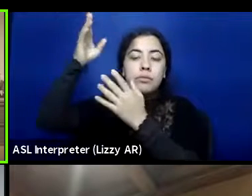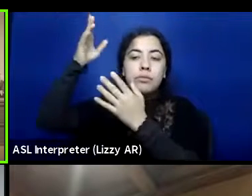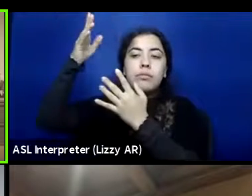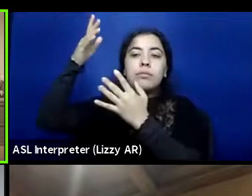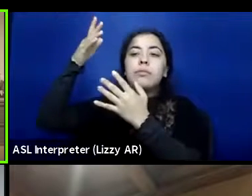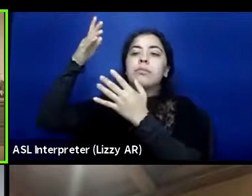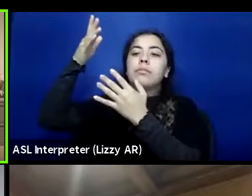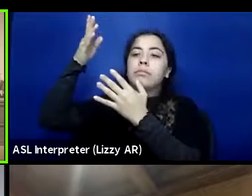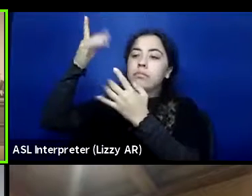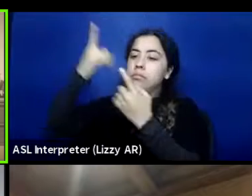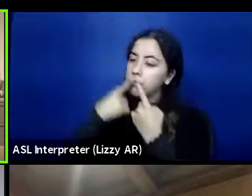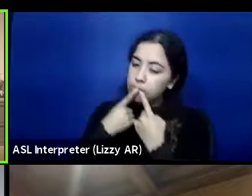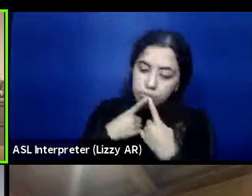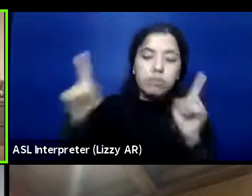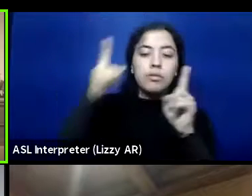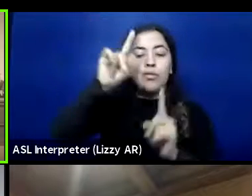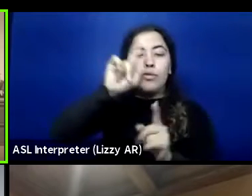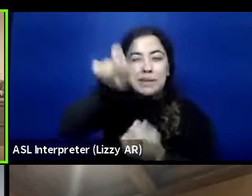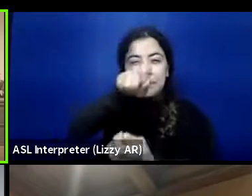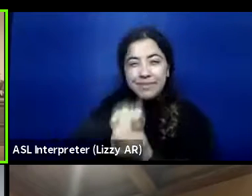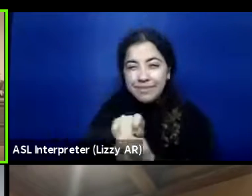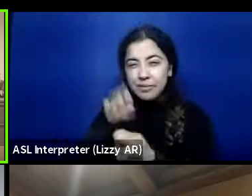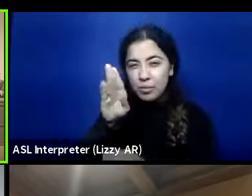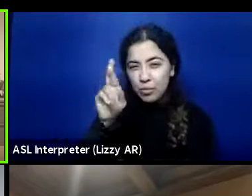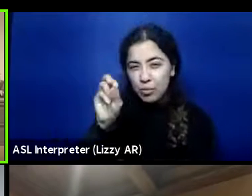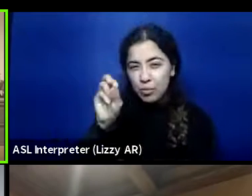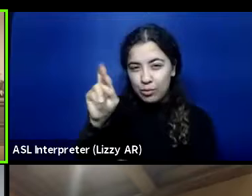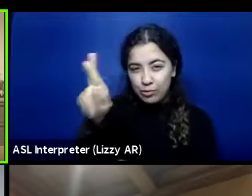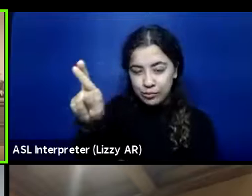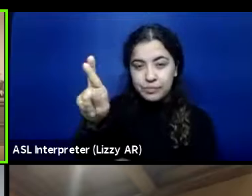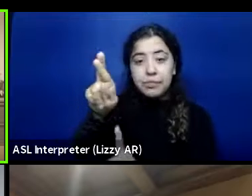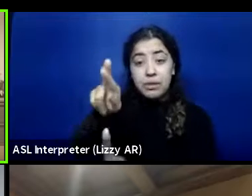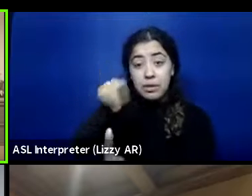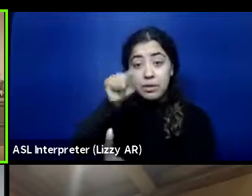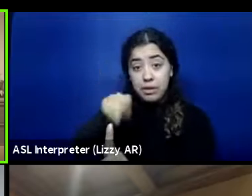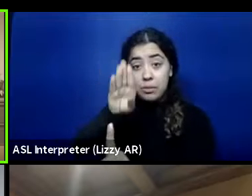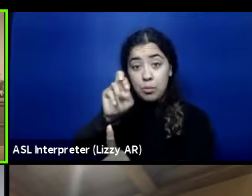which the browser needs in order to use its configuration to make things accessible,